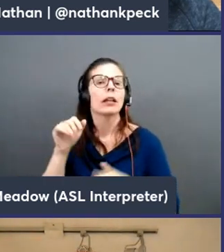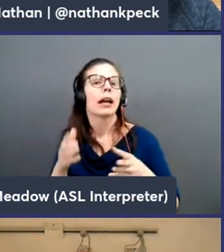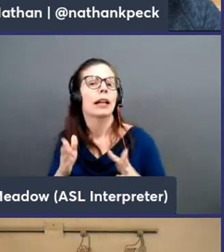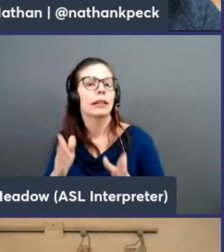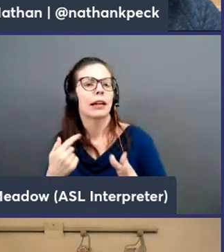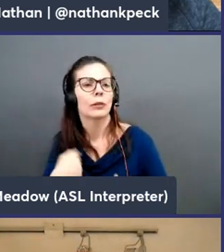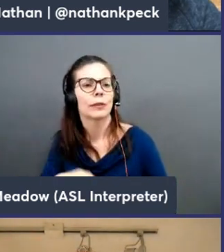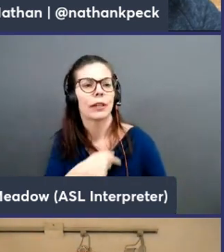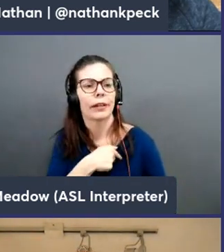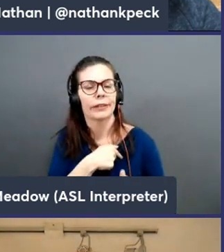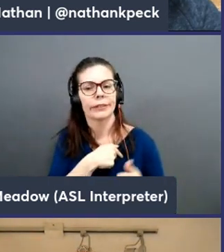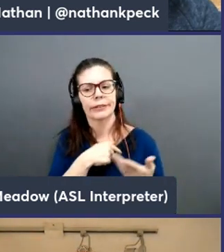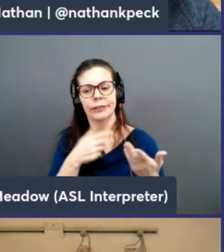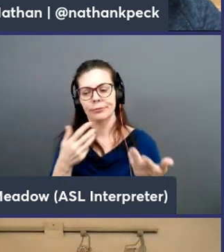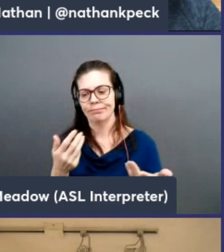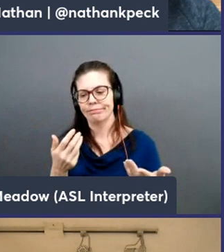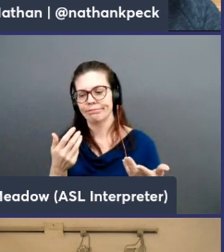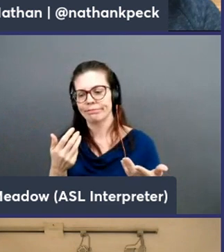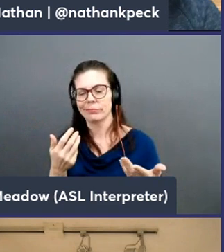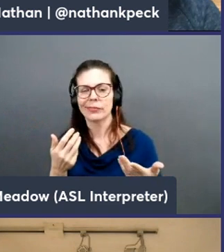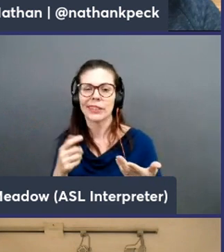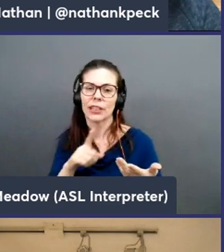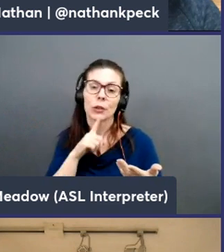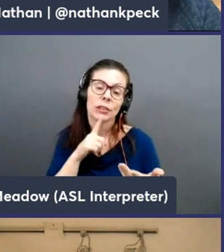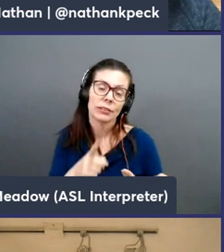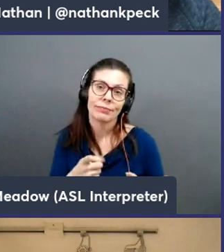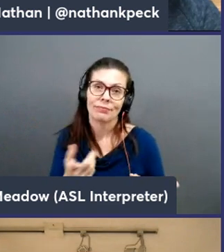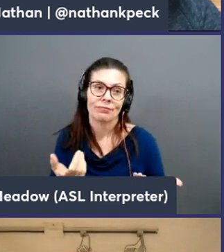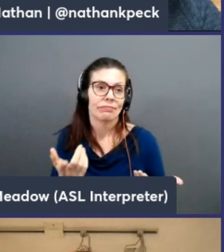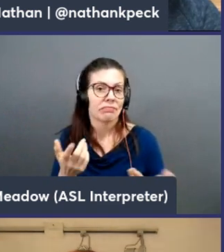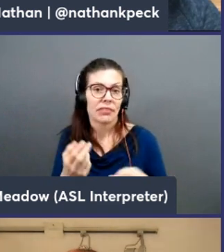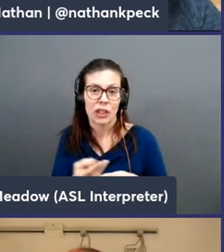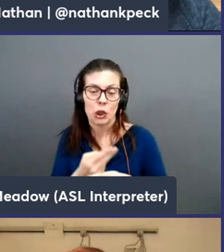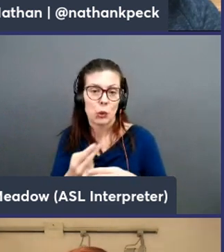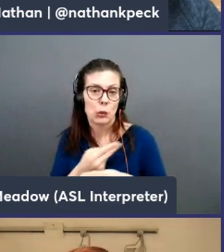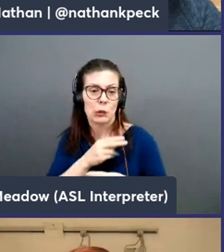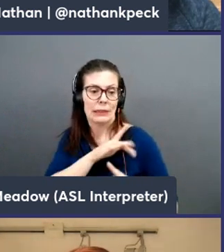to essentially use classical machine learning